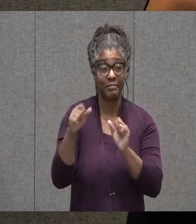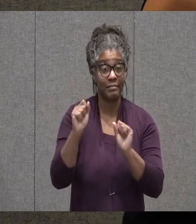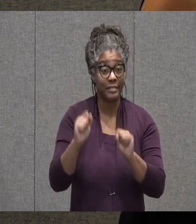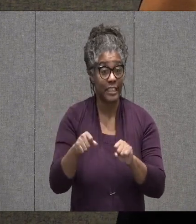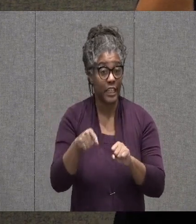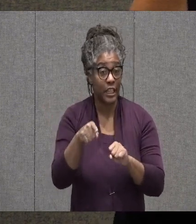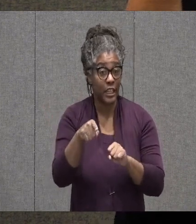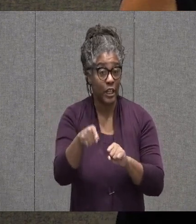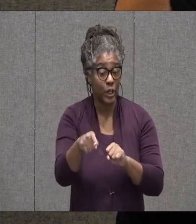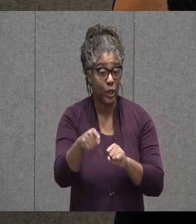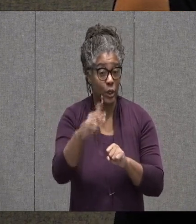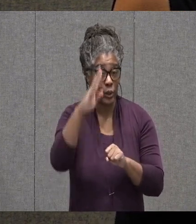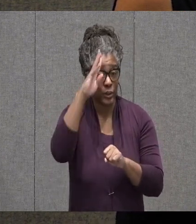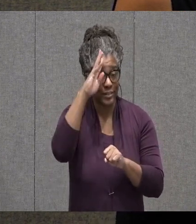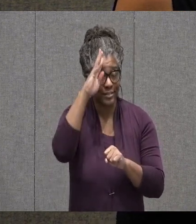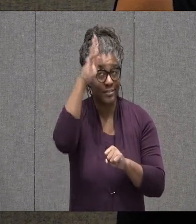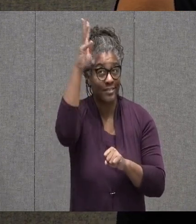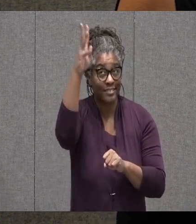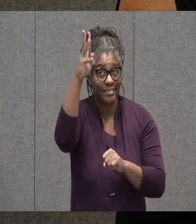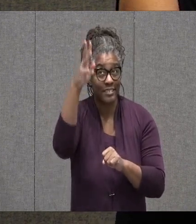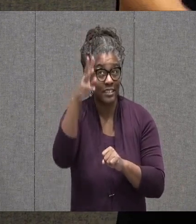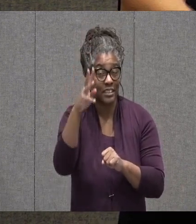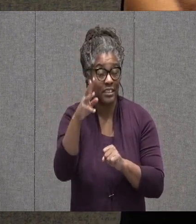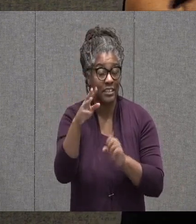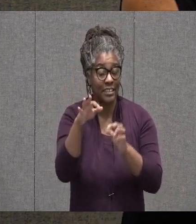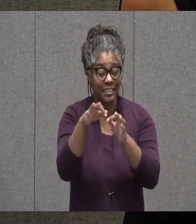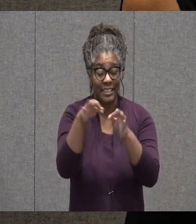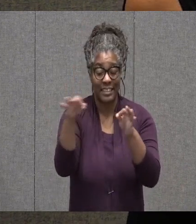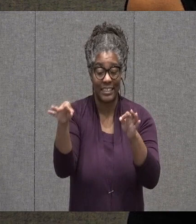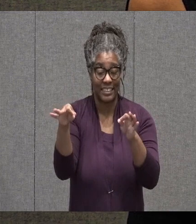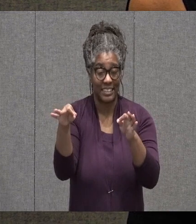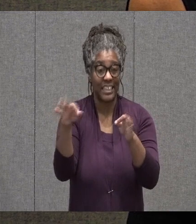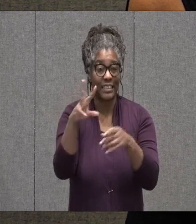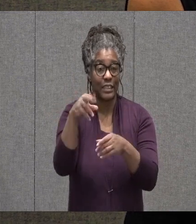that uses the word income? Go ahead and say it into your TV.